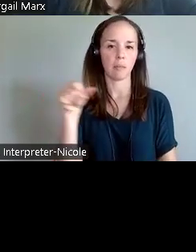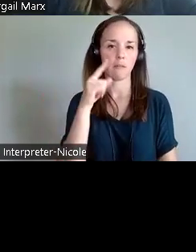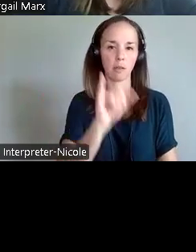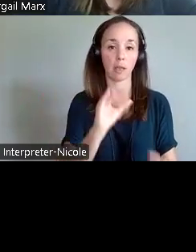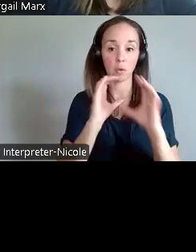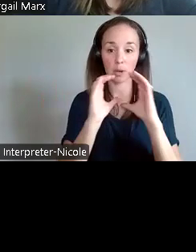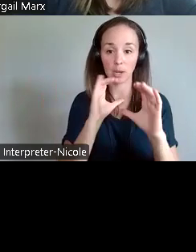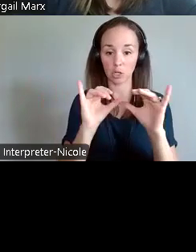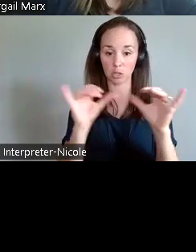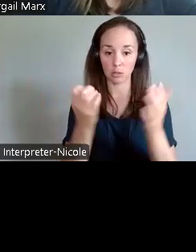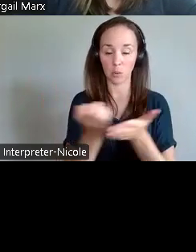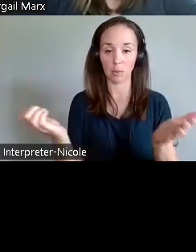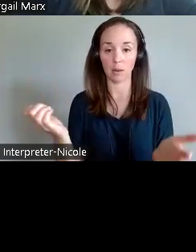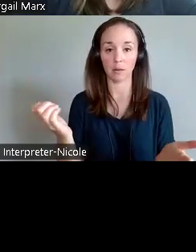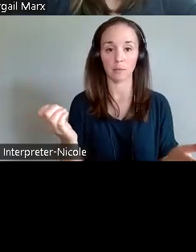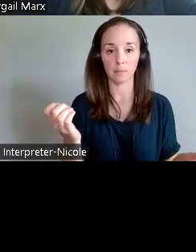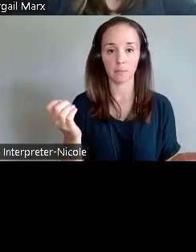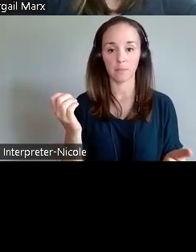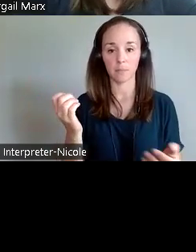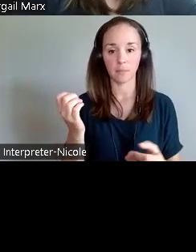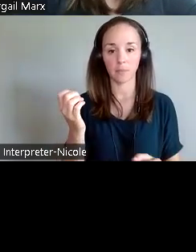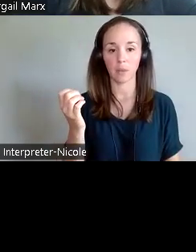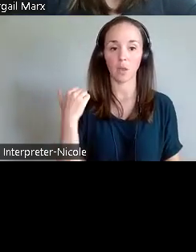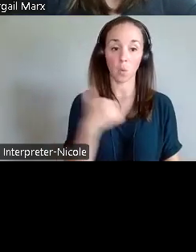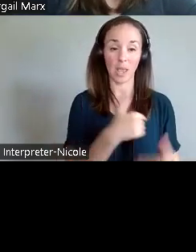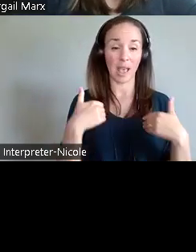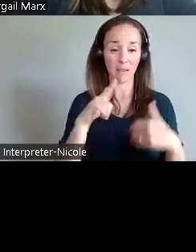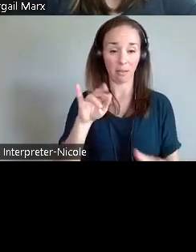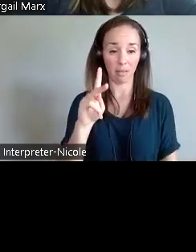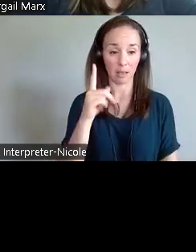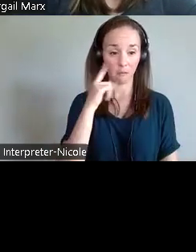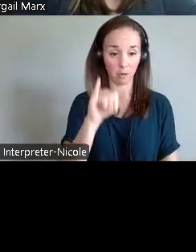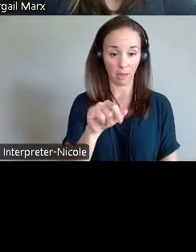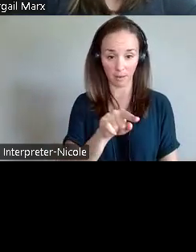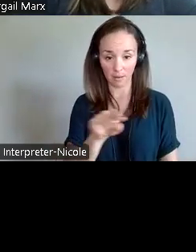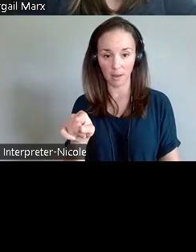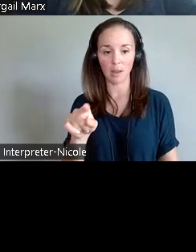Again, we have a link on the slide to a YouTube video resource that talks about AT Forward,